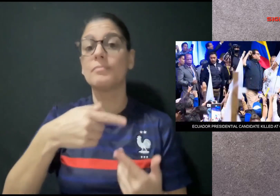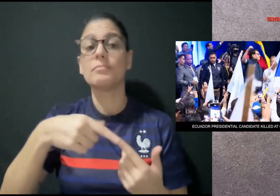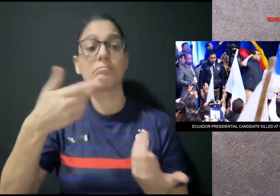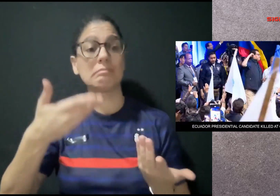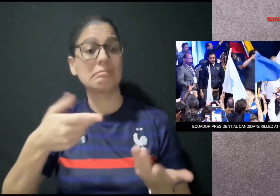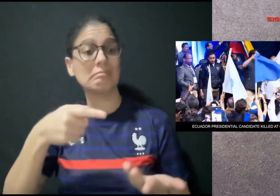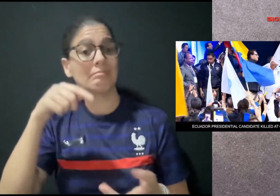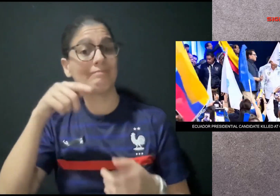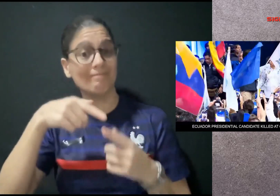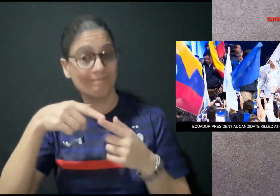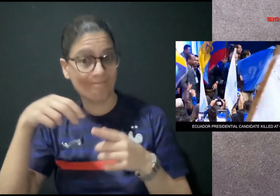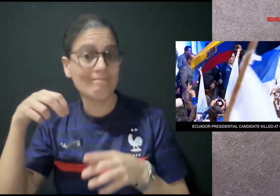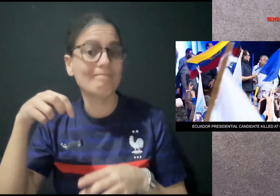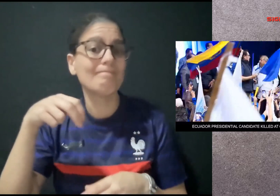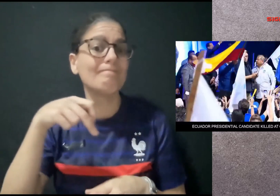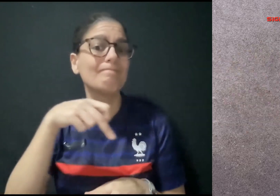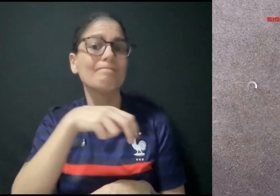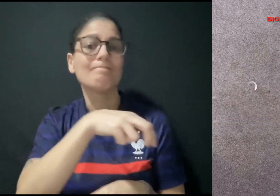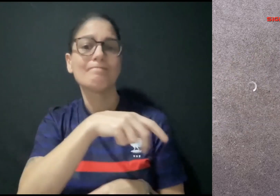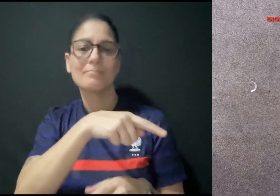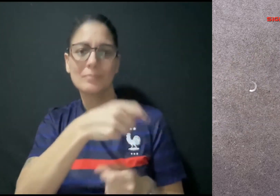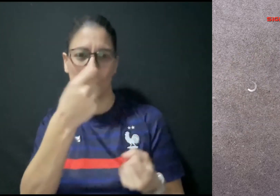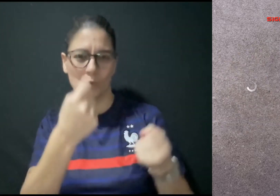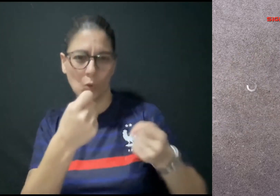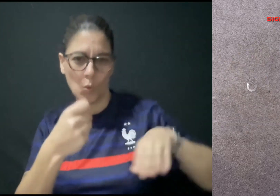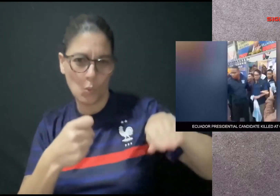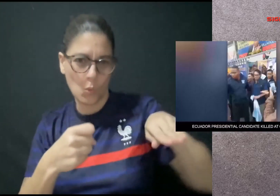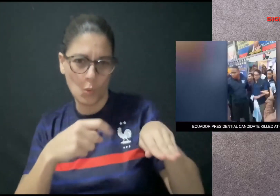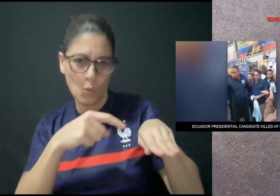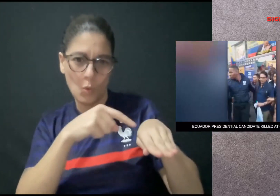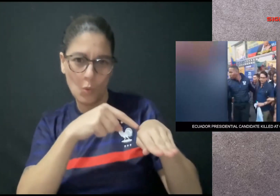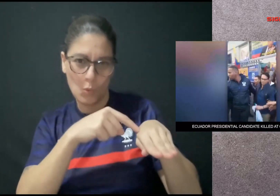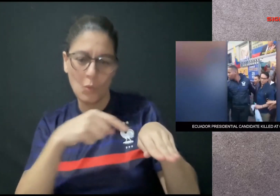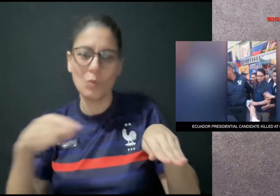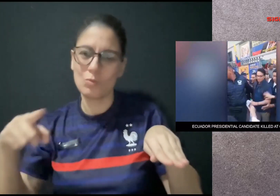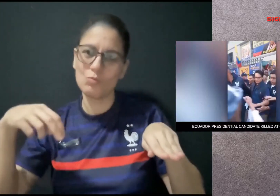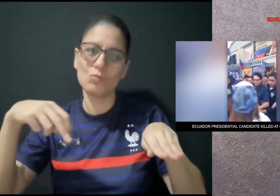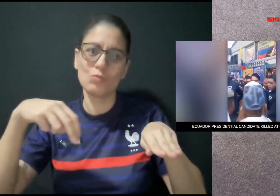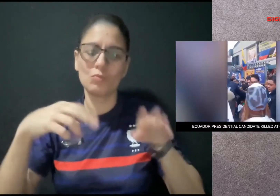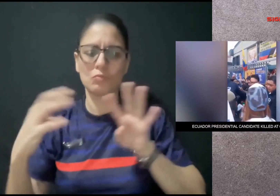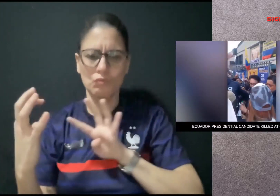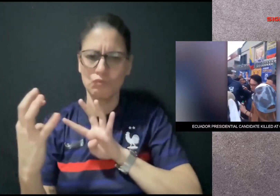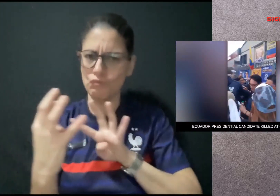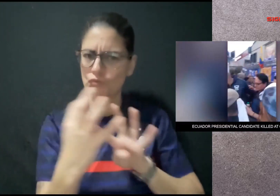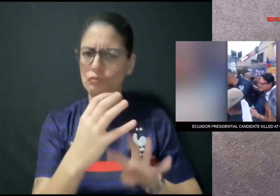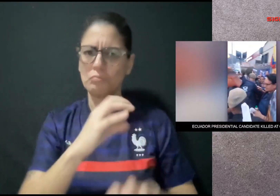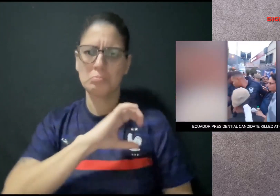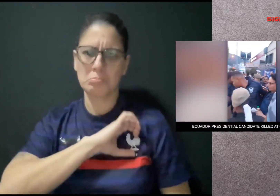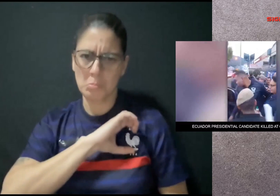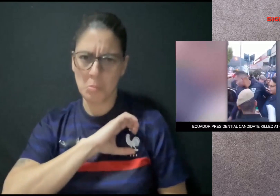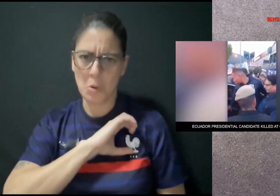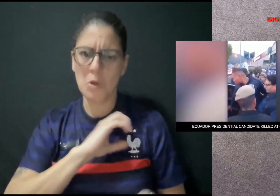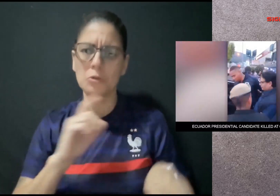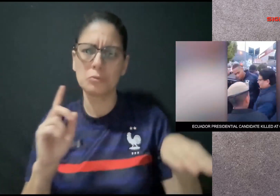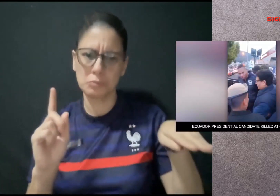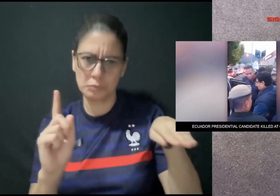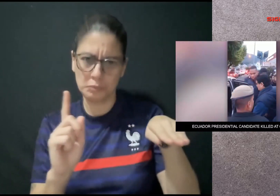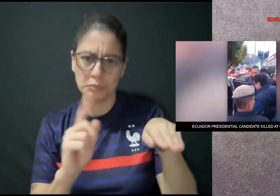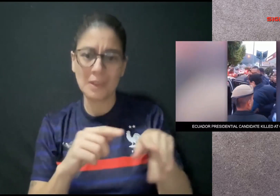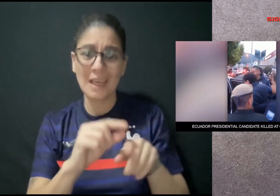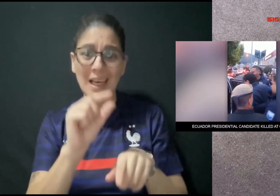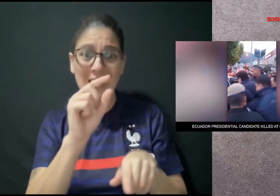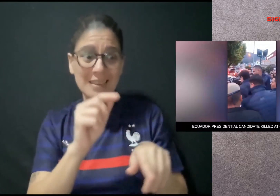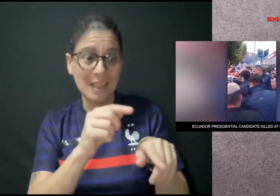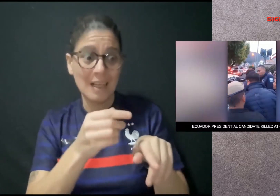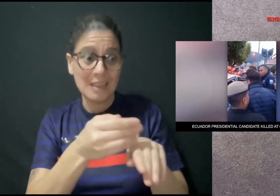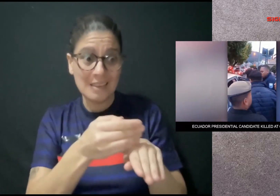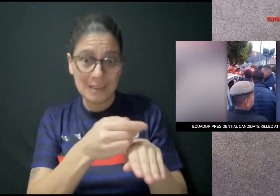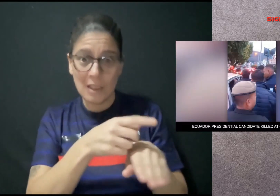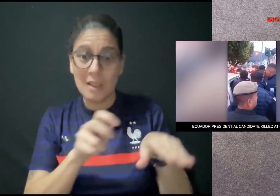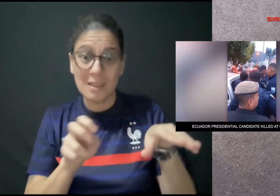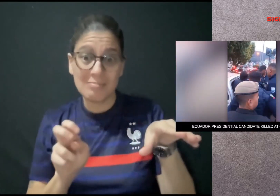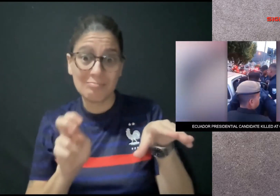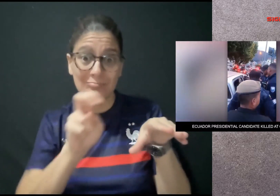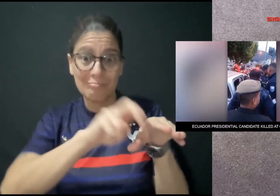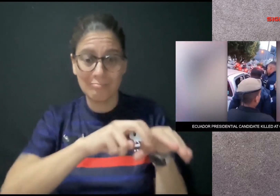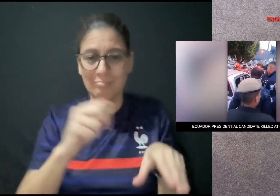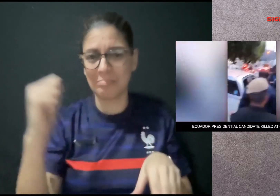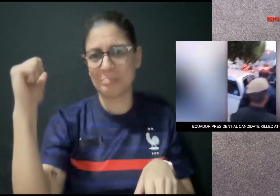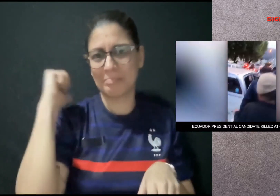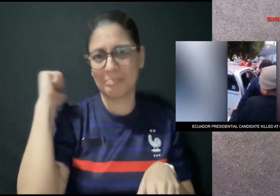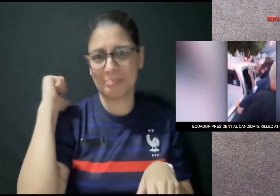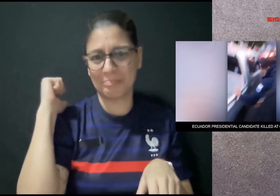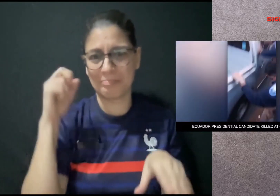shooting the video shows Villavicencio walking toward a car he was surrounded by several